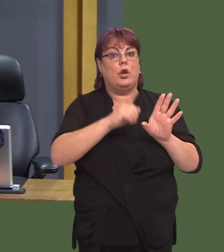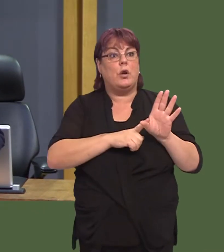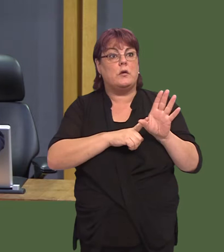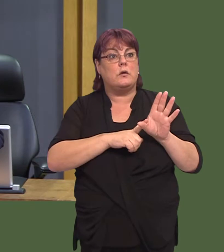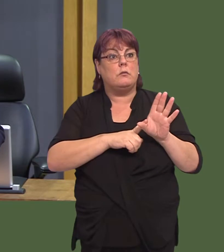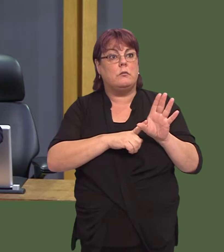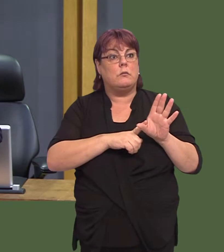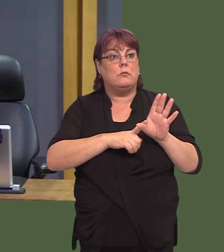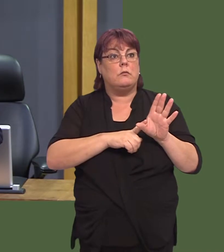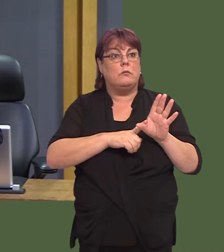the self-employed.